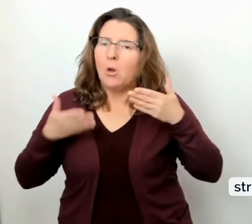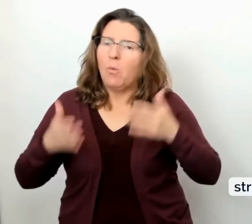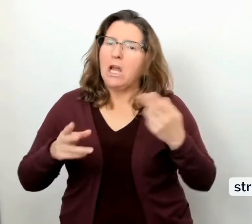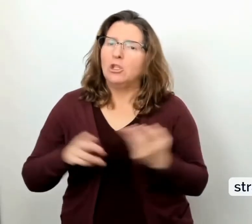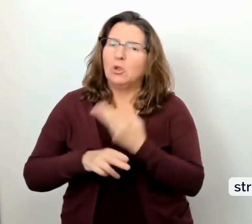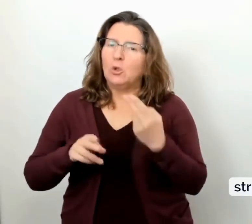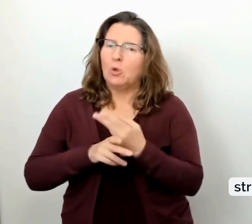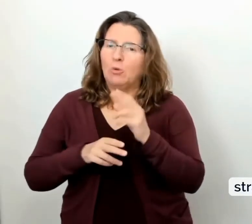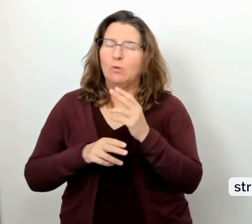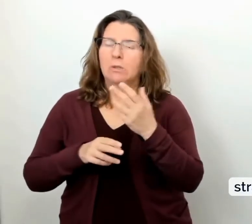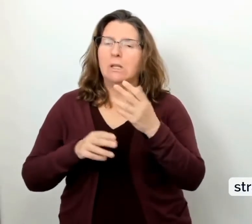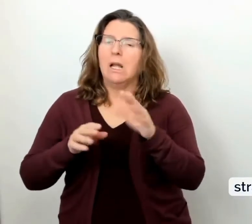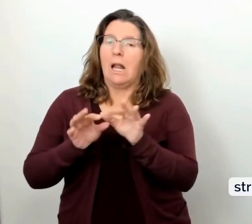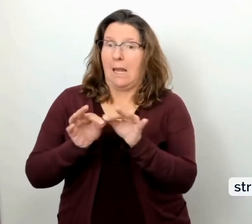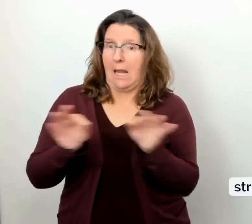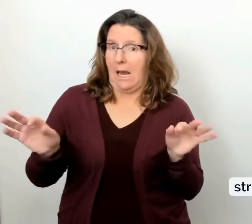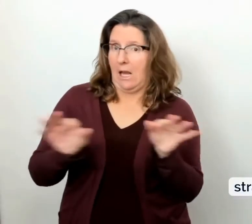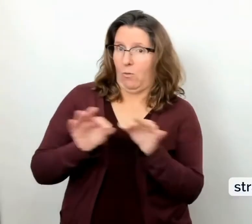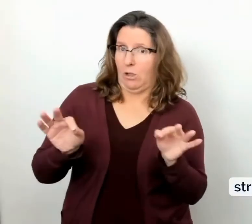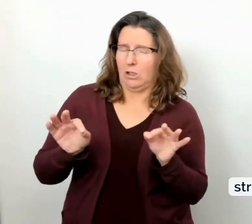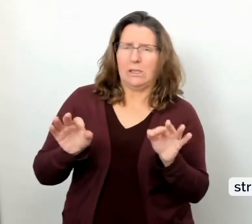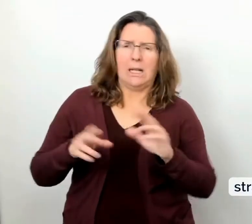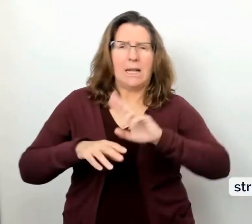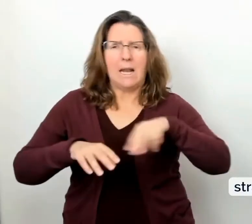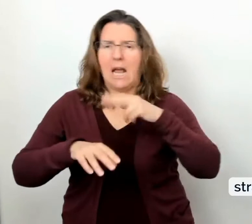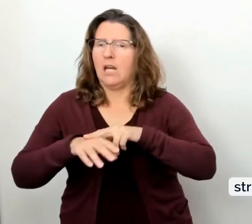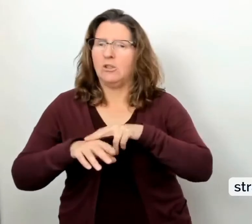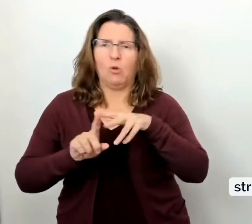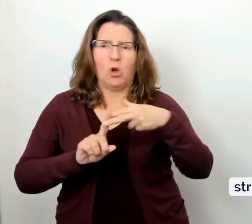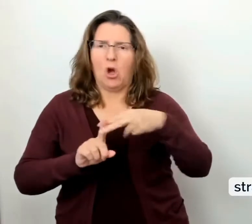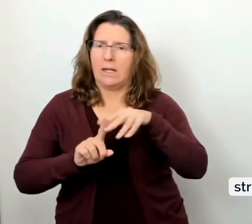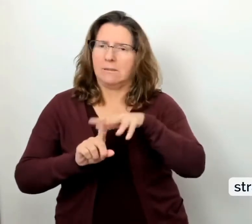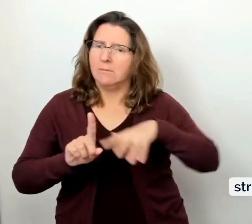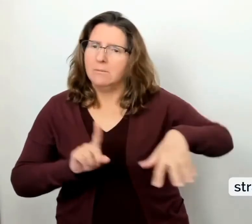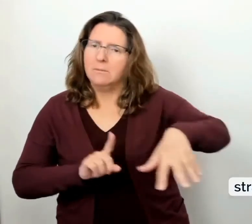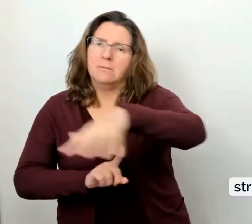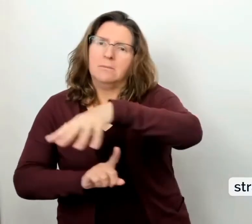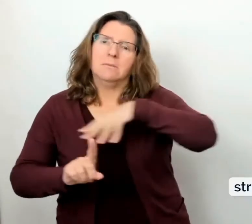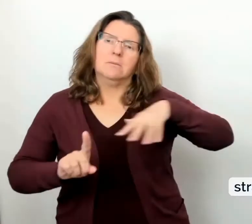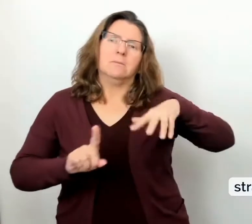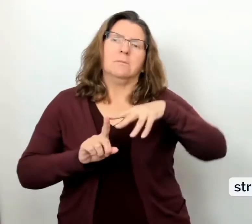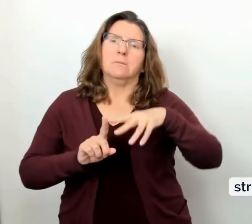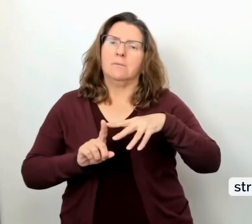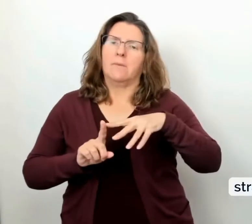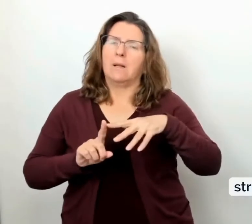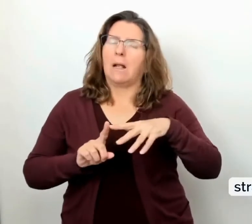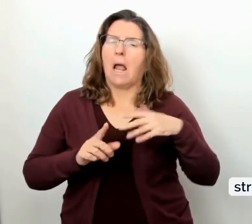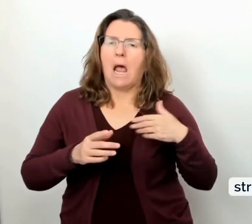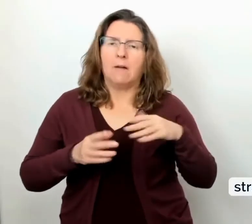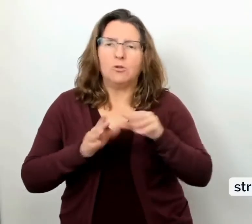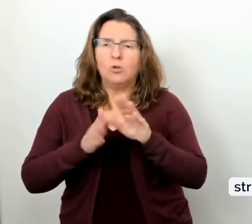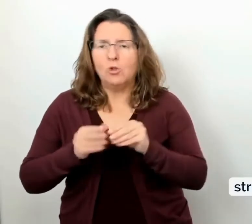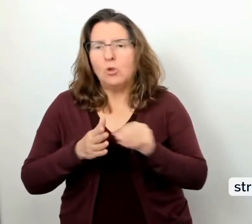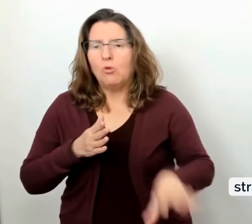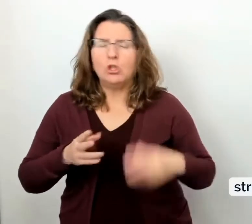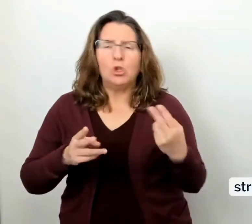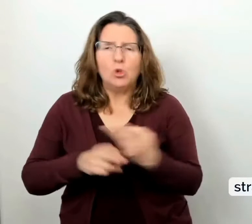The reliable research shows that language skills improve with language use in natural contexts, actually USING language.